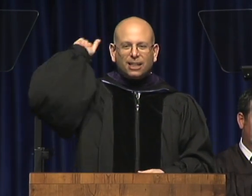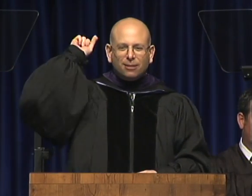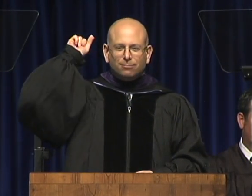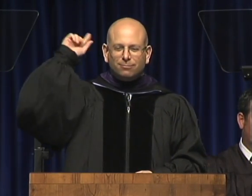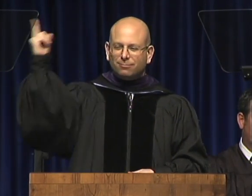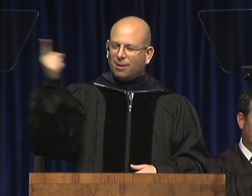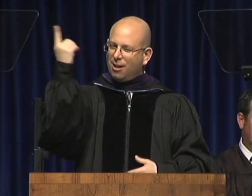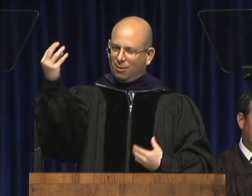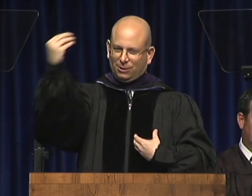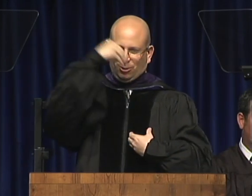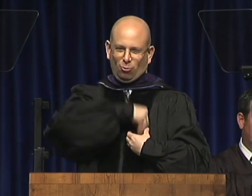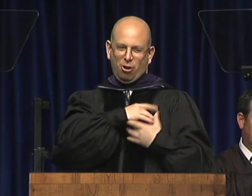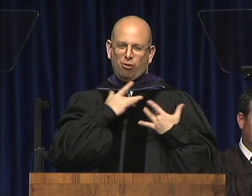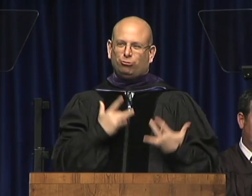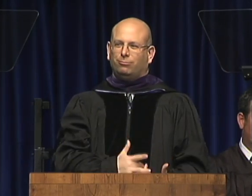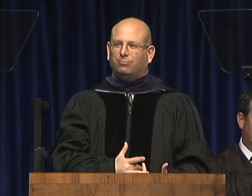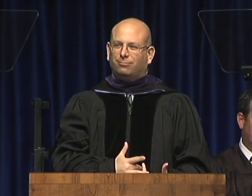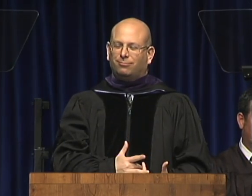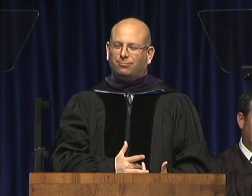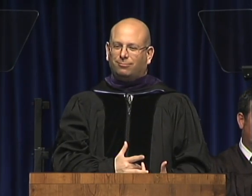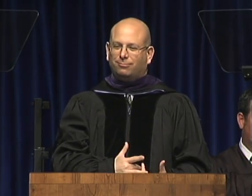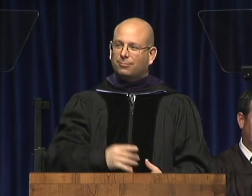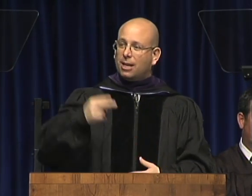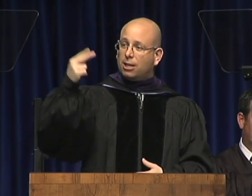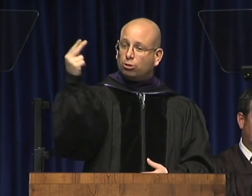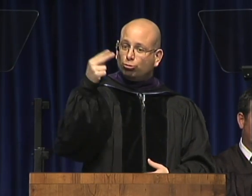Gallaudet, you will always have in your hearts.